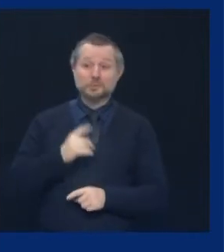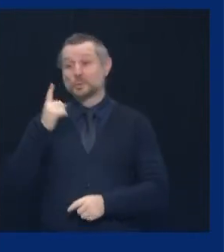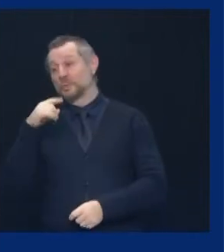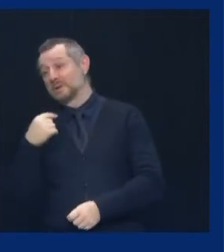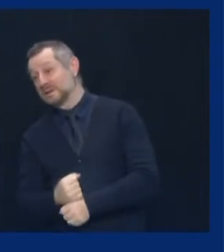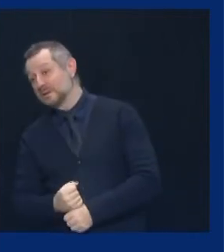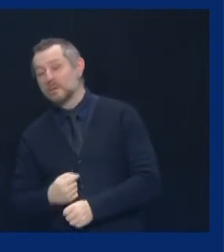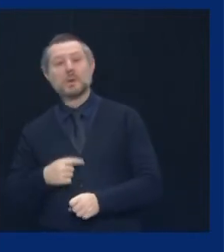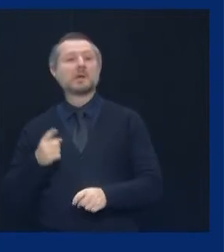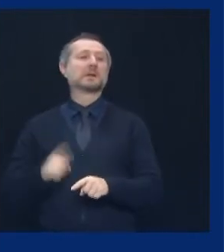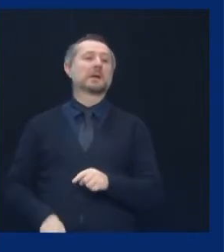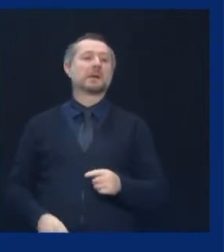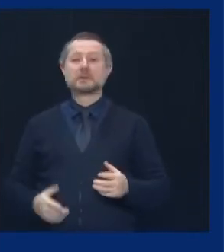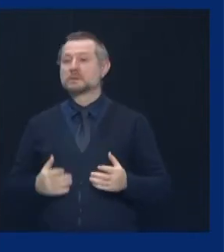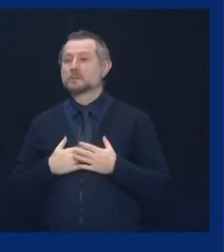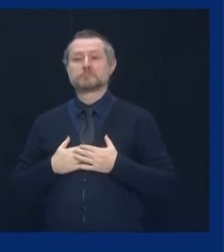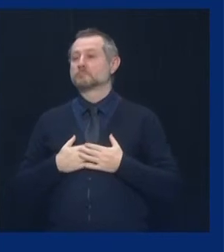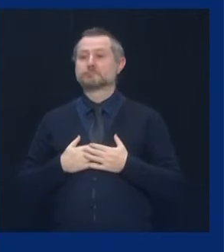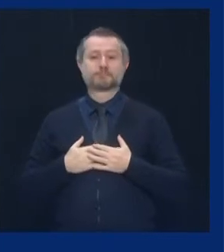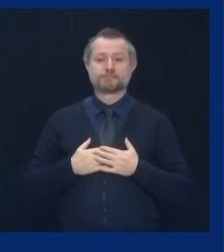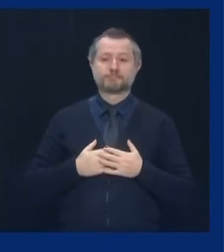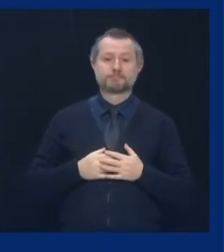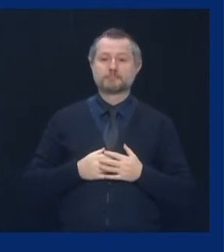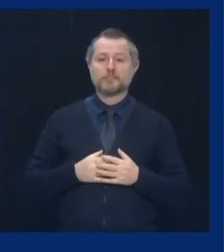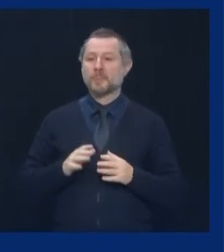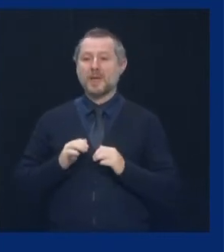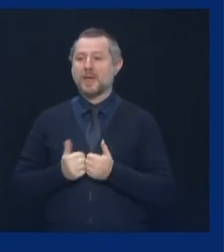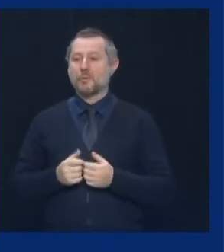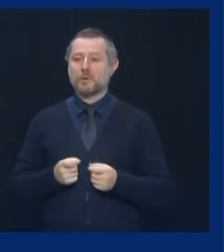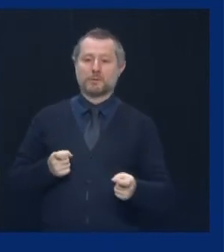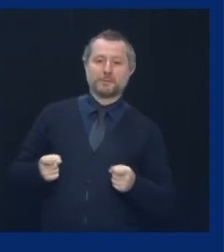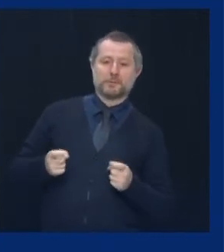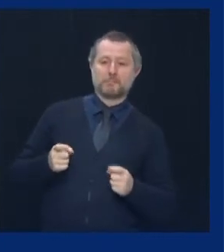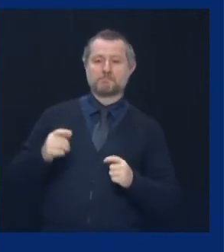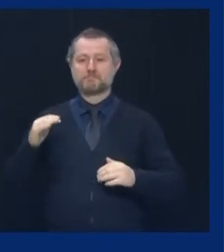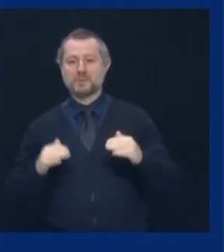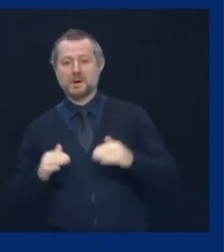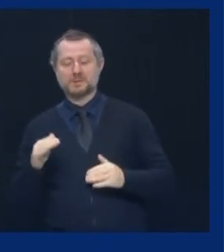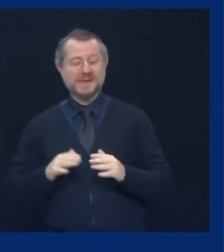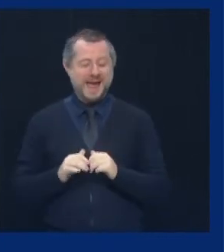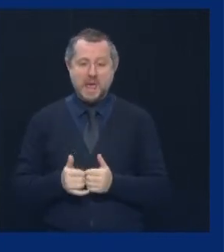WE COULD NOT DO ANOTHER NINE